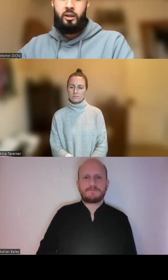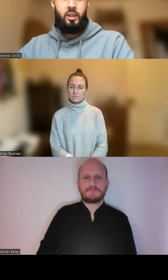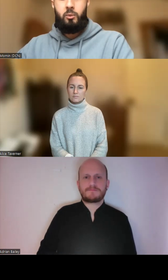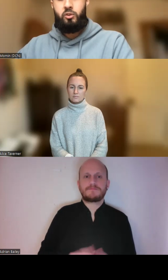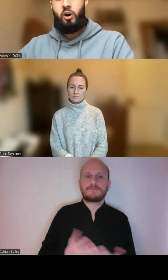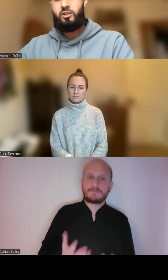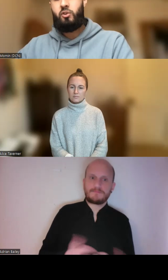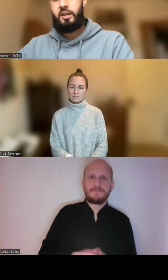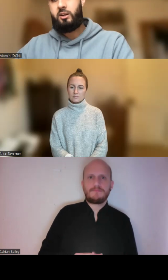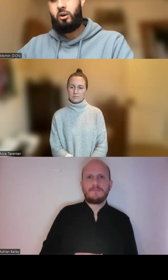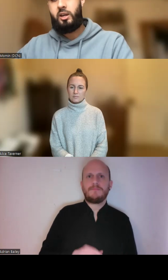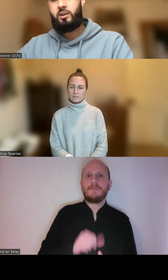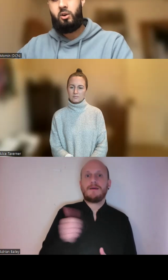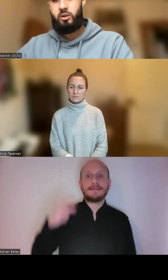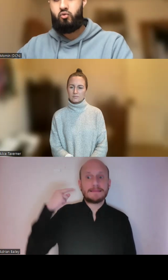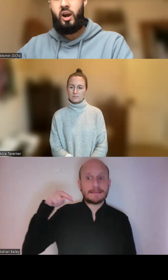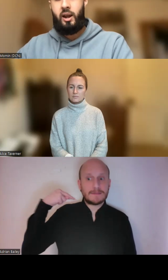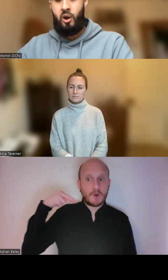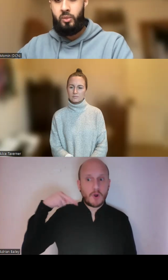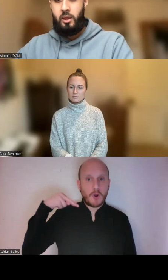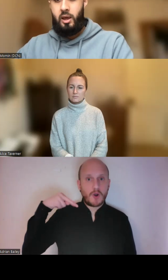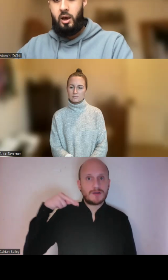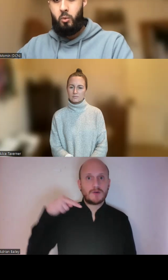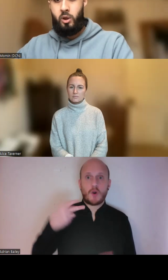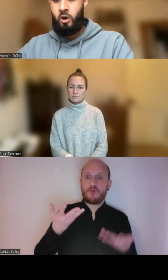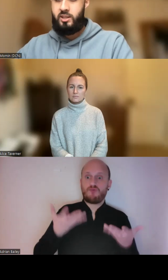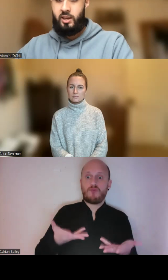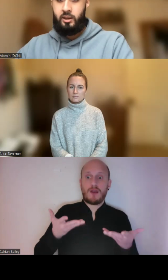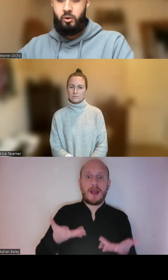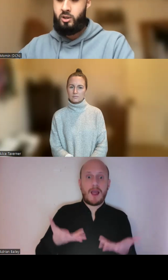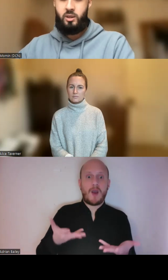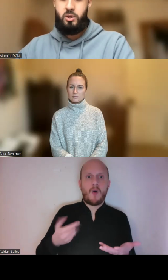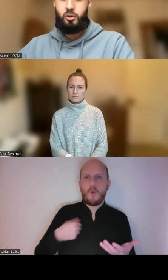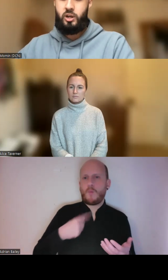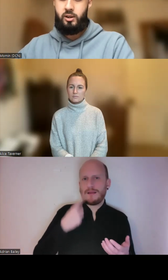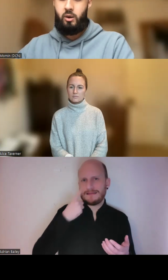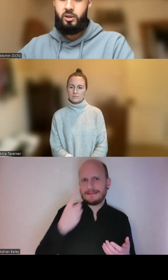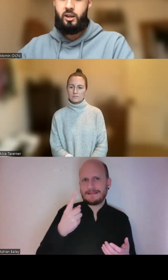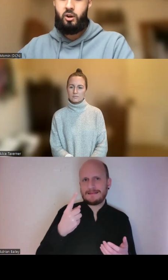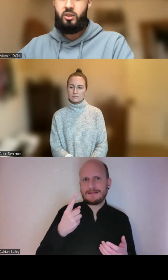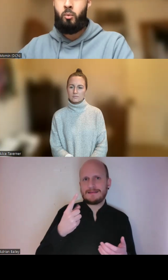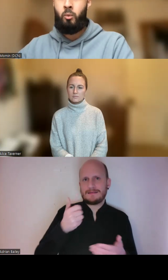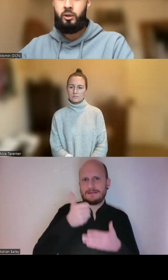Then what you've got is you've got TikTok. TikTok right now we are seeing people trickle down but TikTok at the moment